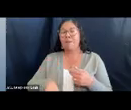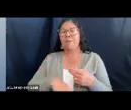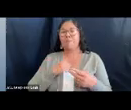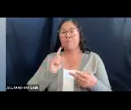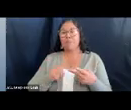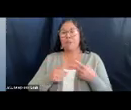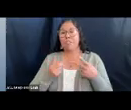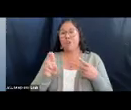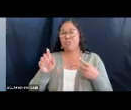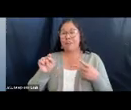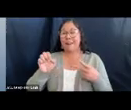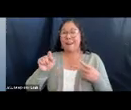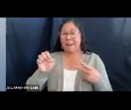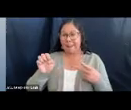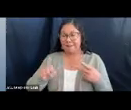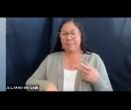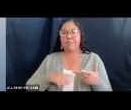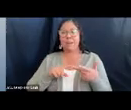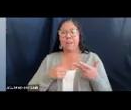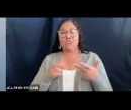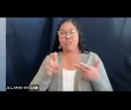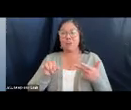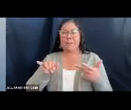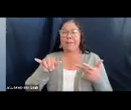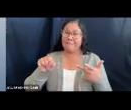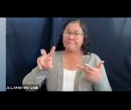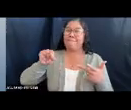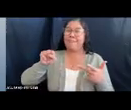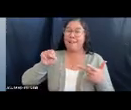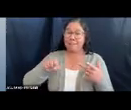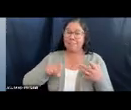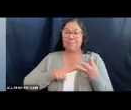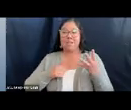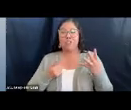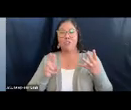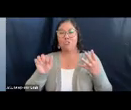Dr. Tunette Powell, Dr. Yvette Baptiste, and Dr. Carla Bryant.